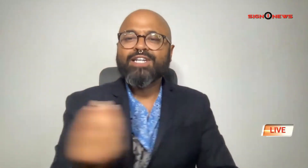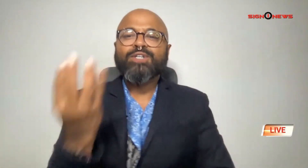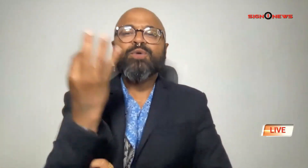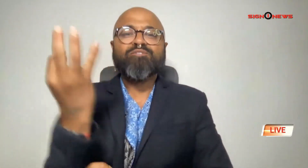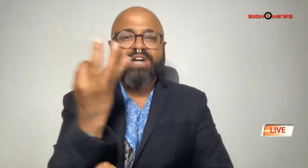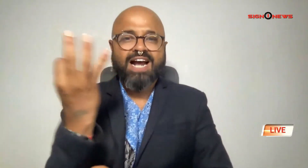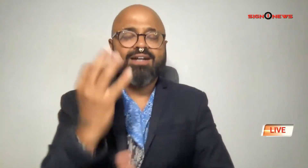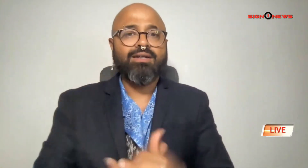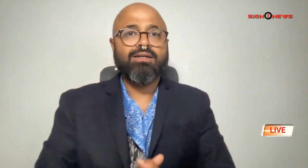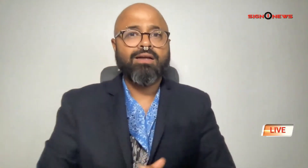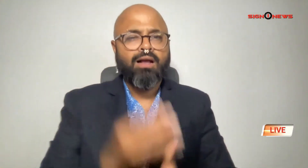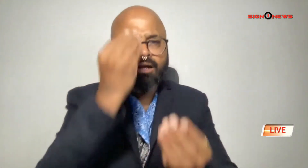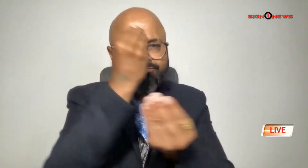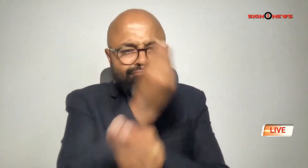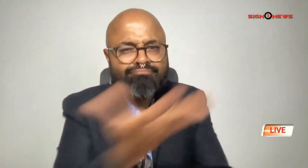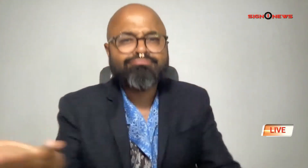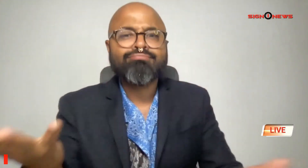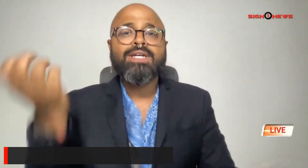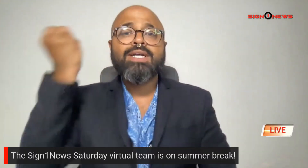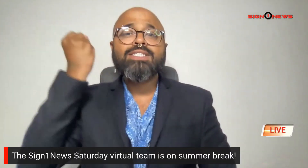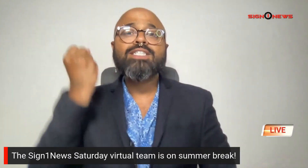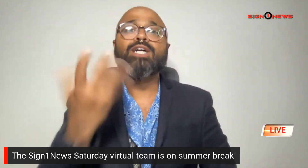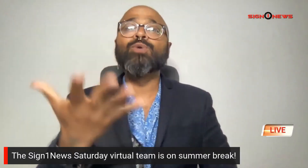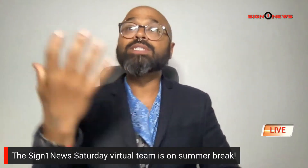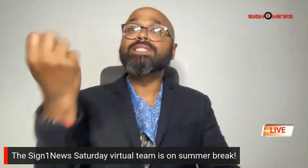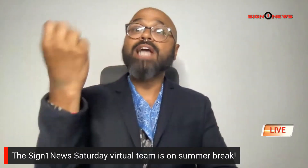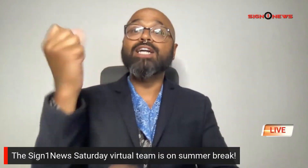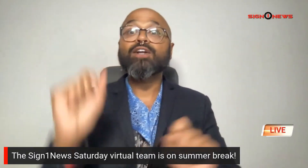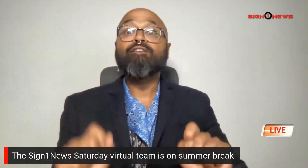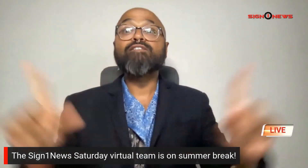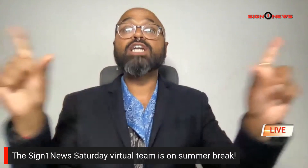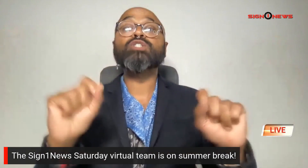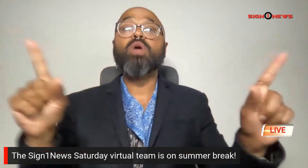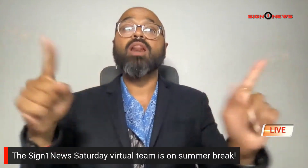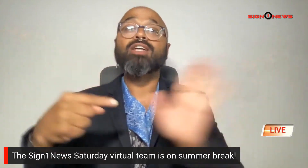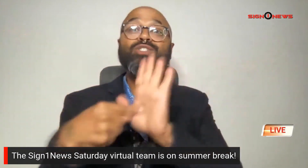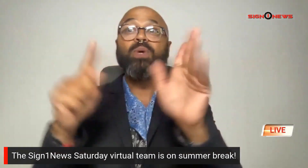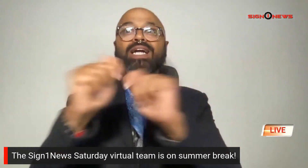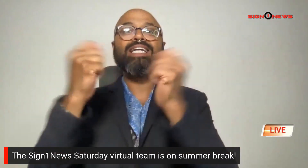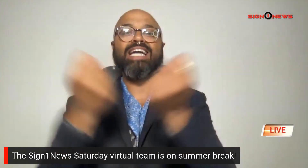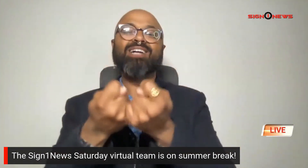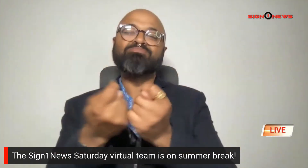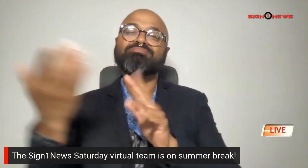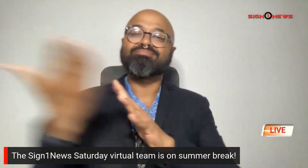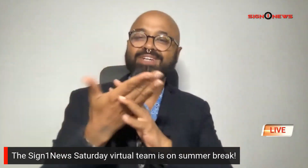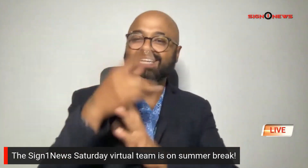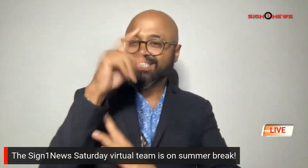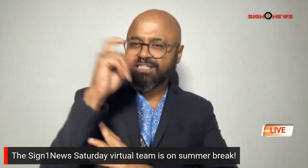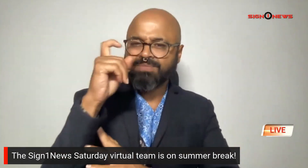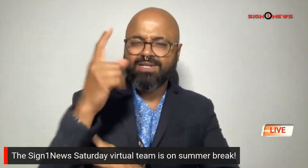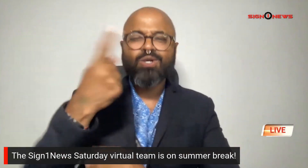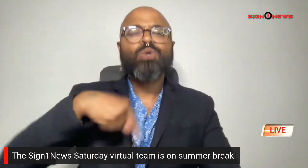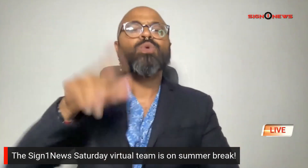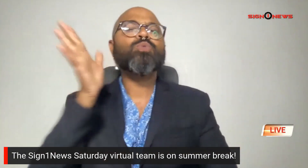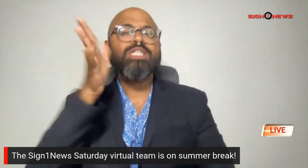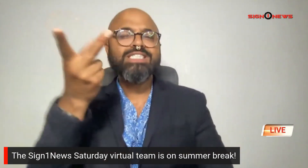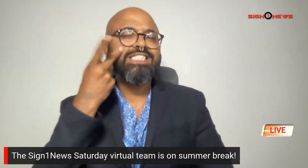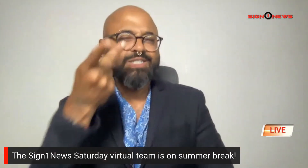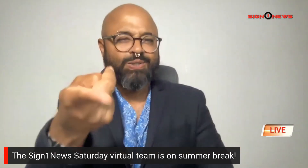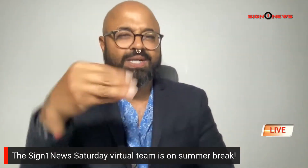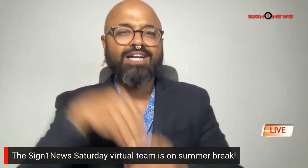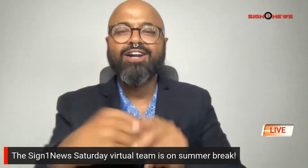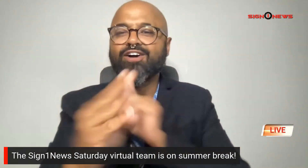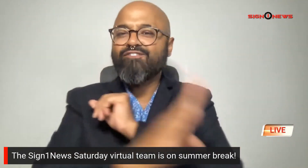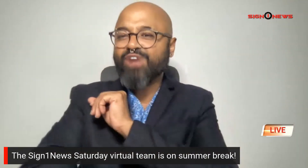Sign1News will be broadcasting updates Monday through Friday and a reminder Sign1News Saturday